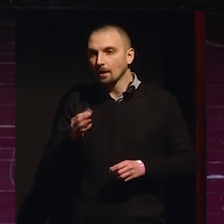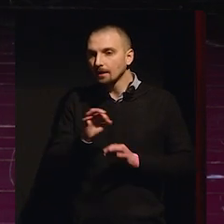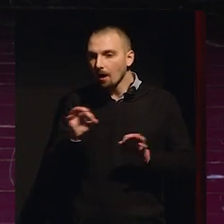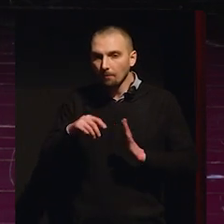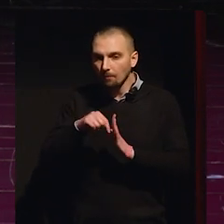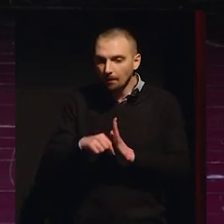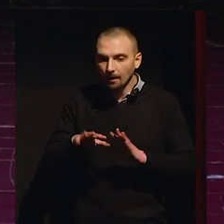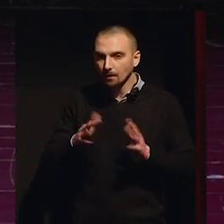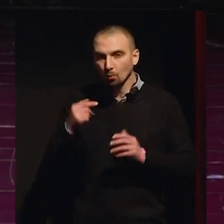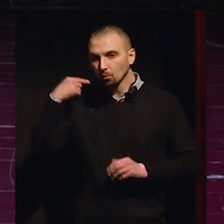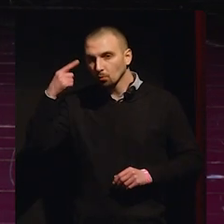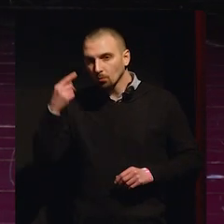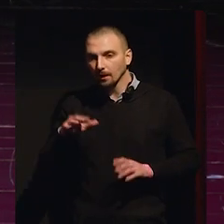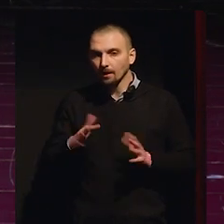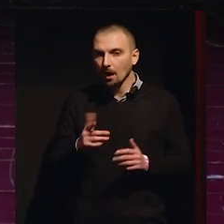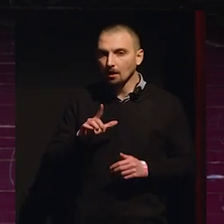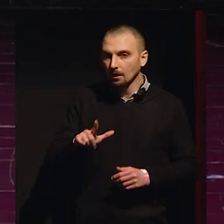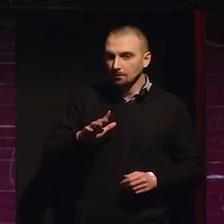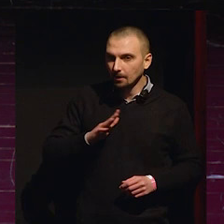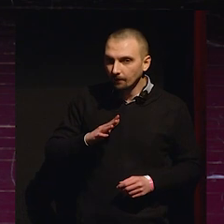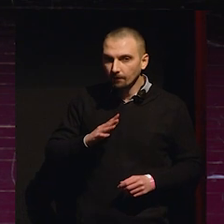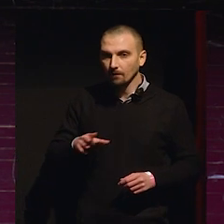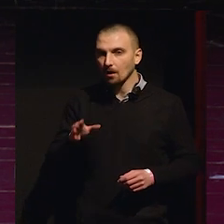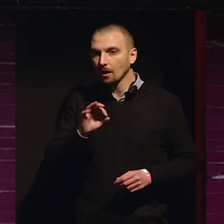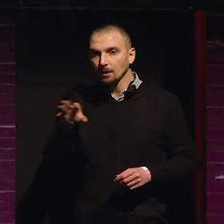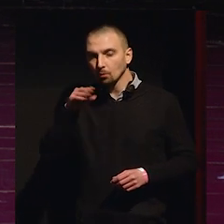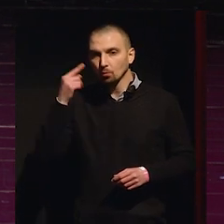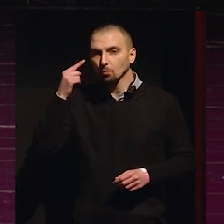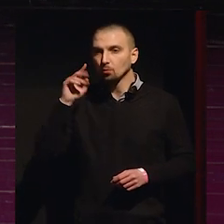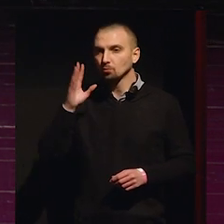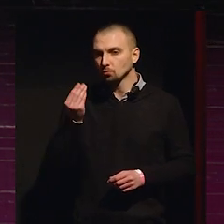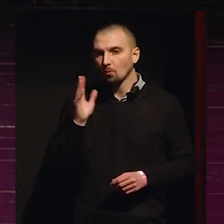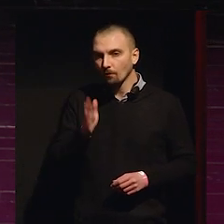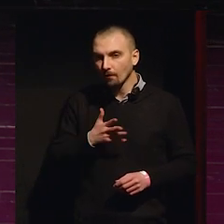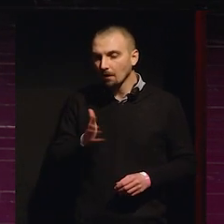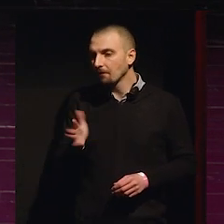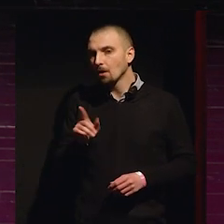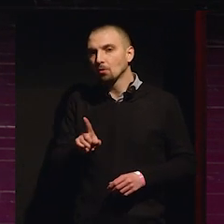what exactly autistics are, what they think about, and what they need, or they don’t feel the need